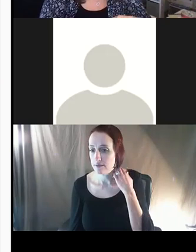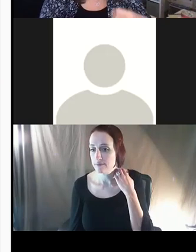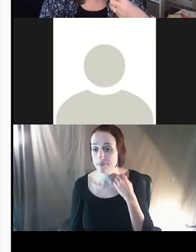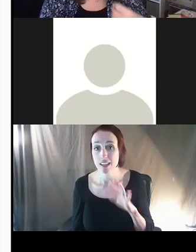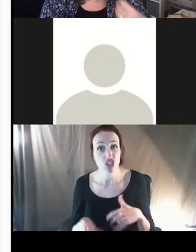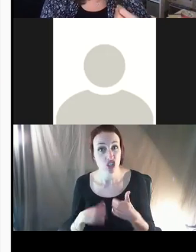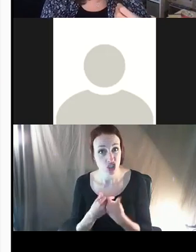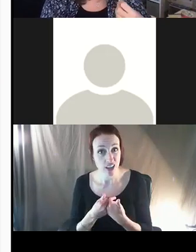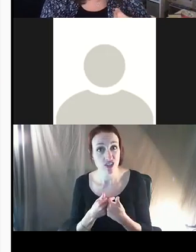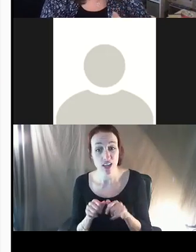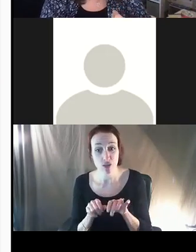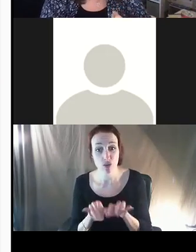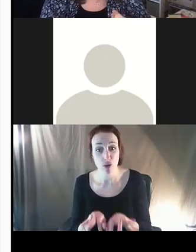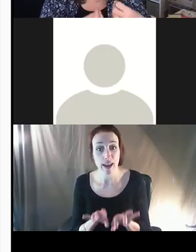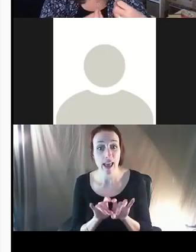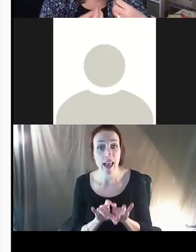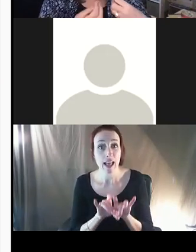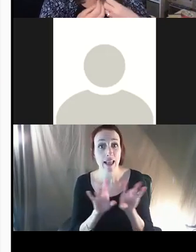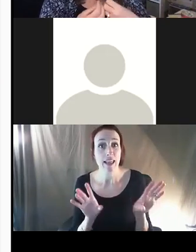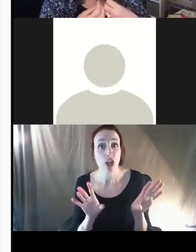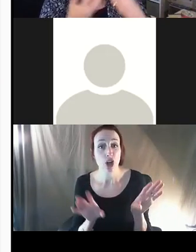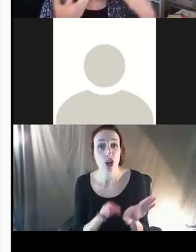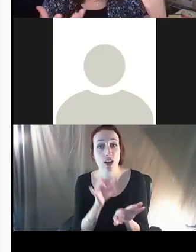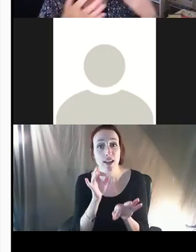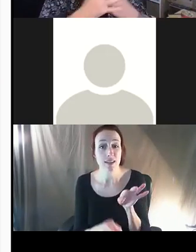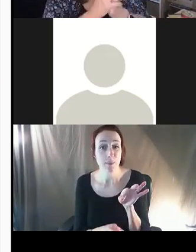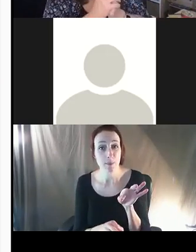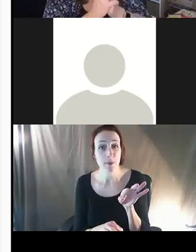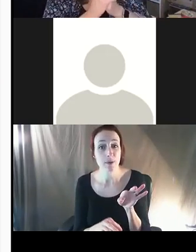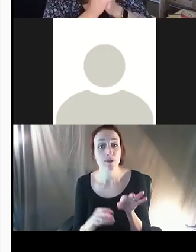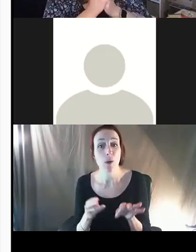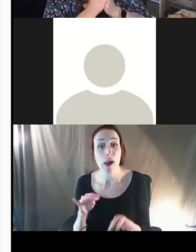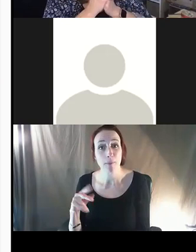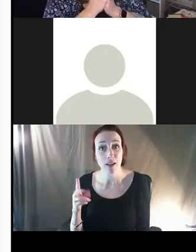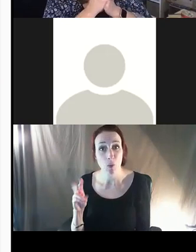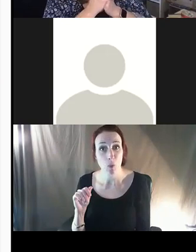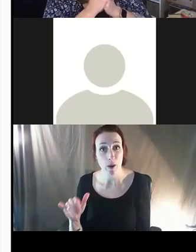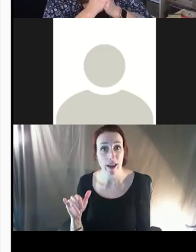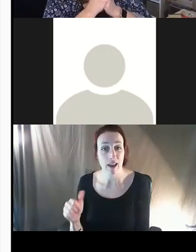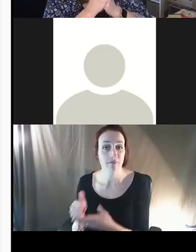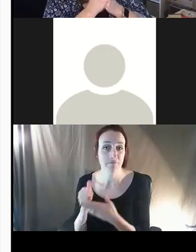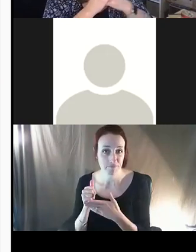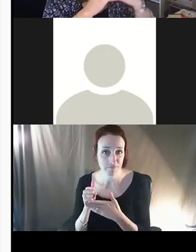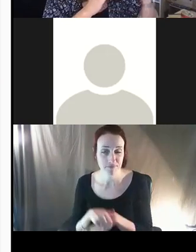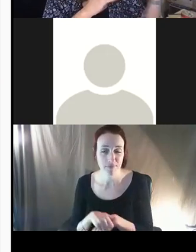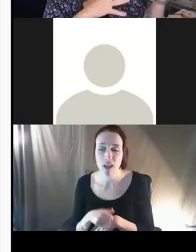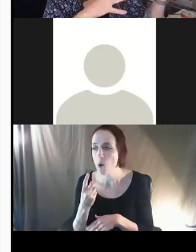So, Hemingway brought me into this. One of the articles that I wrote, it was for a major